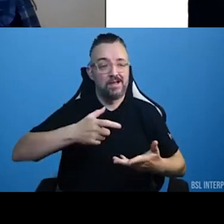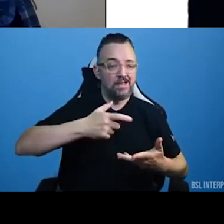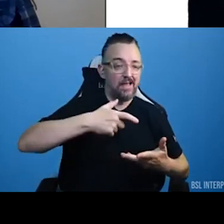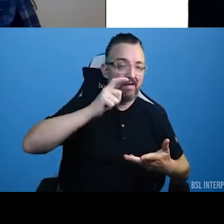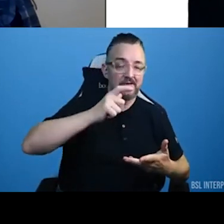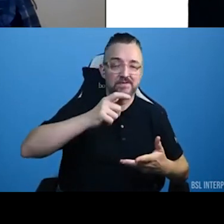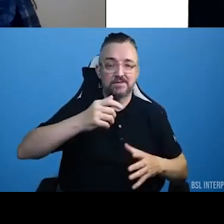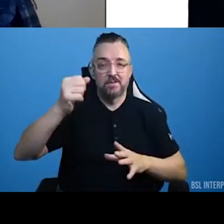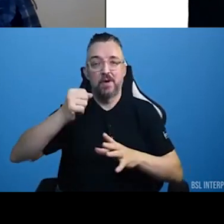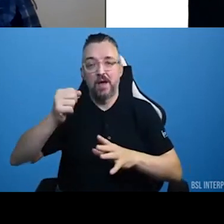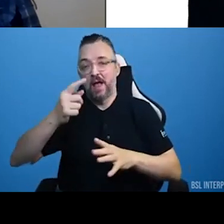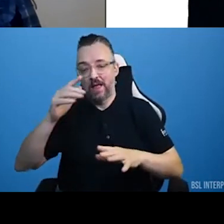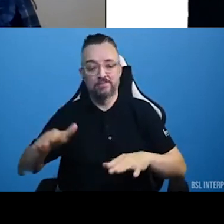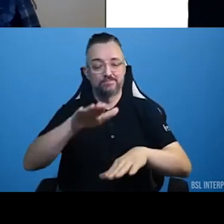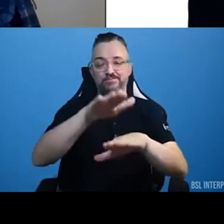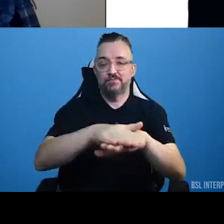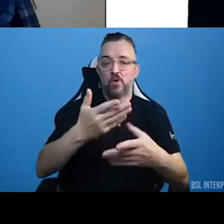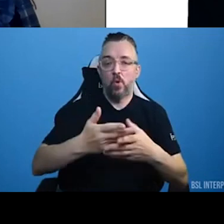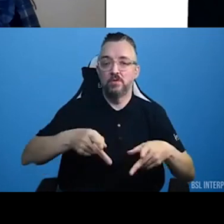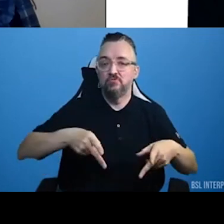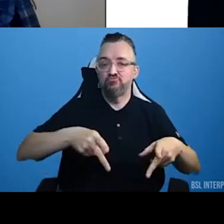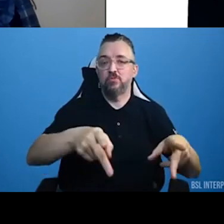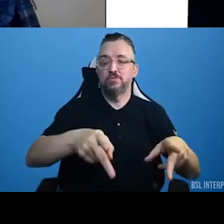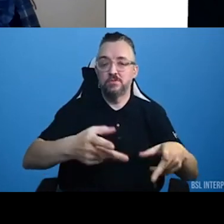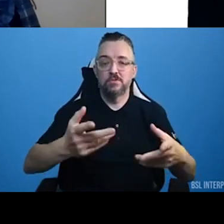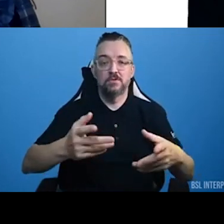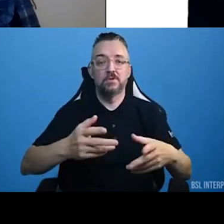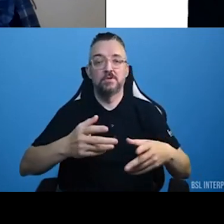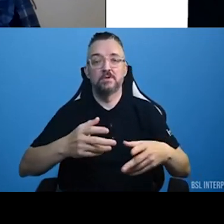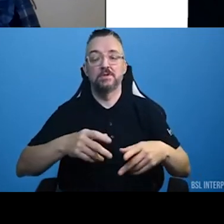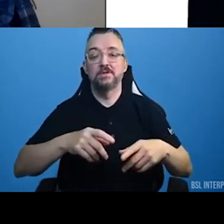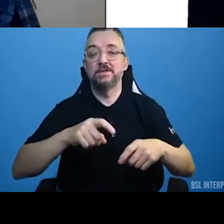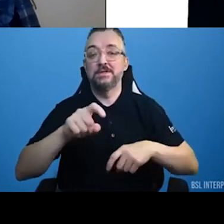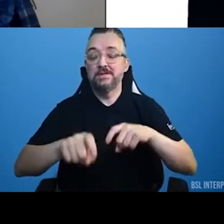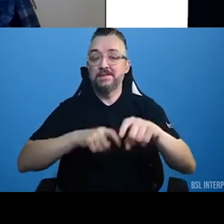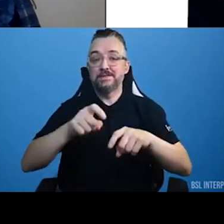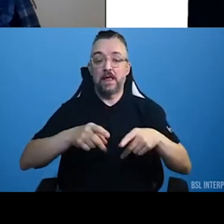the pavement on Leith Walk, and cycle lanes almost appeared overnight,